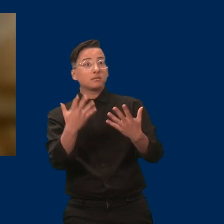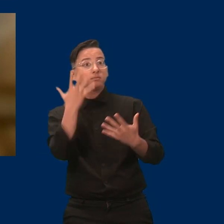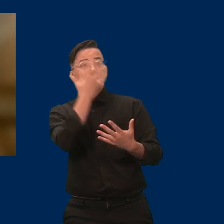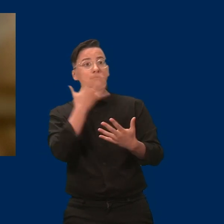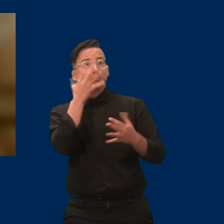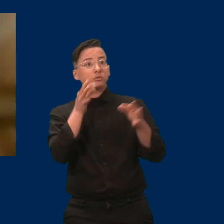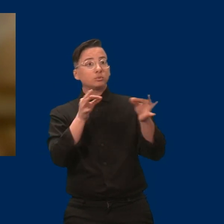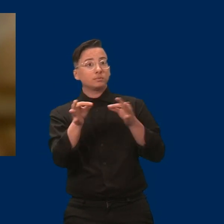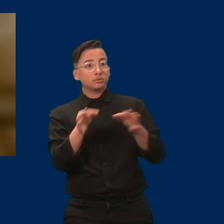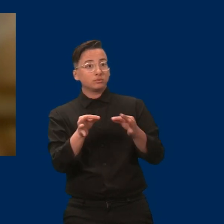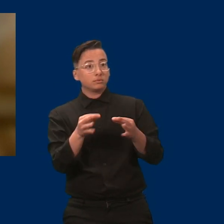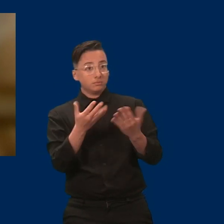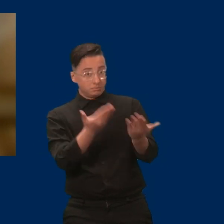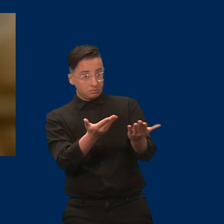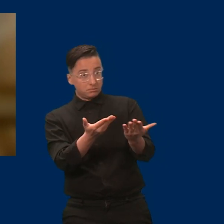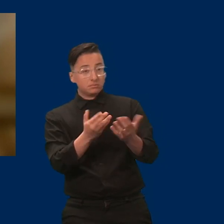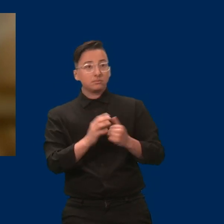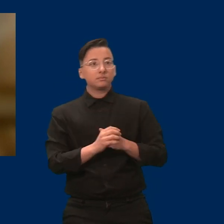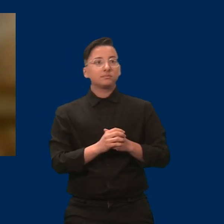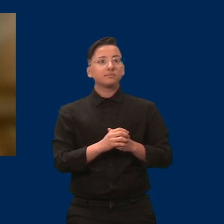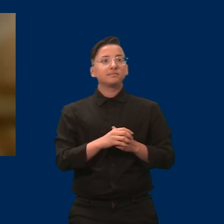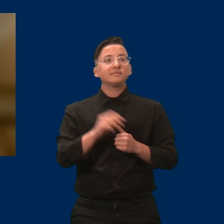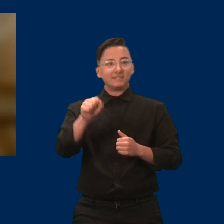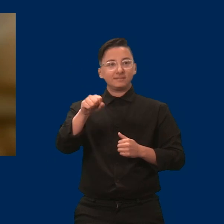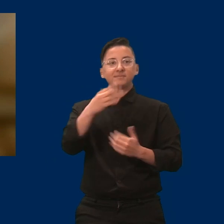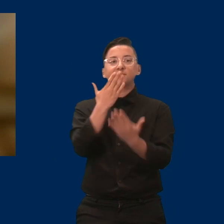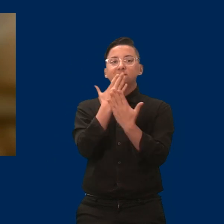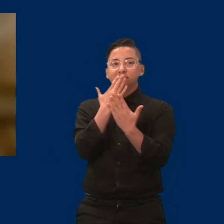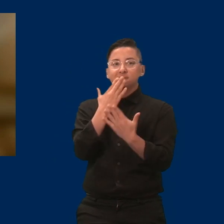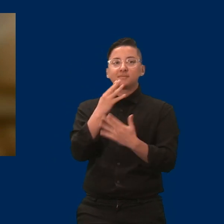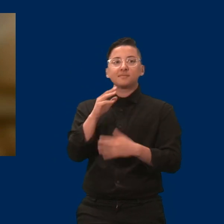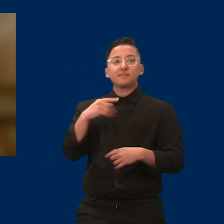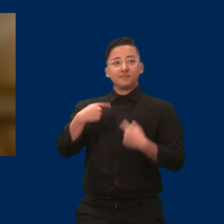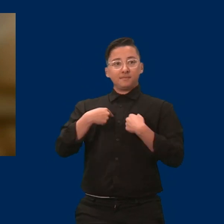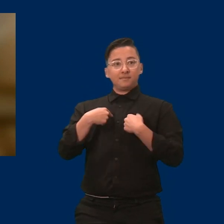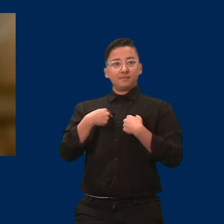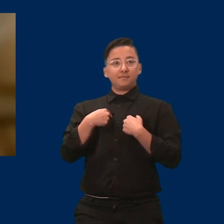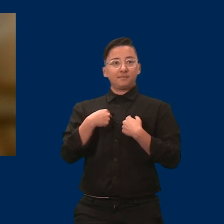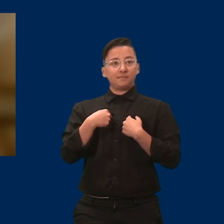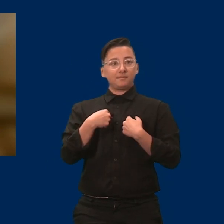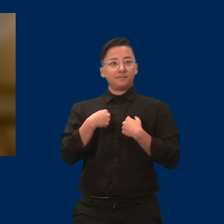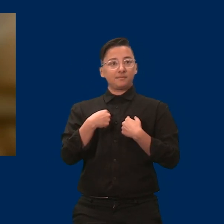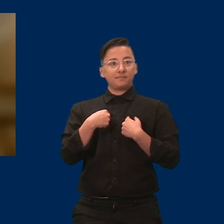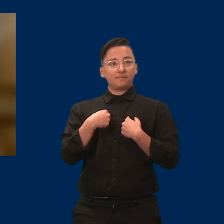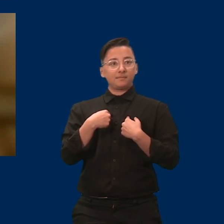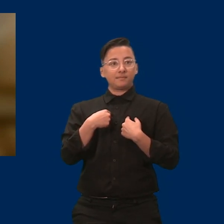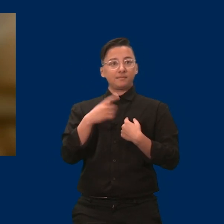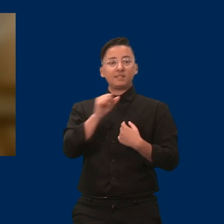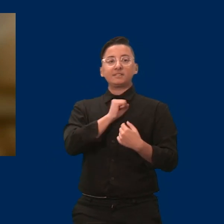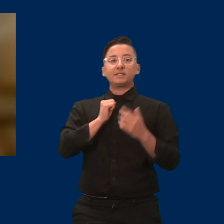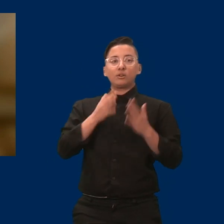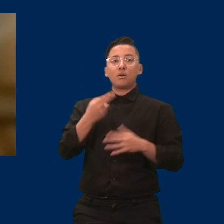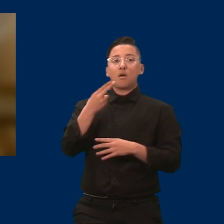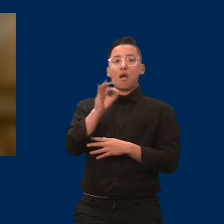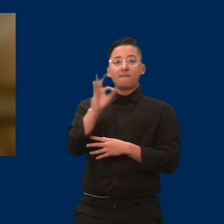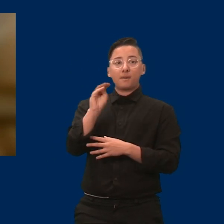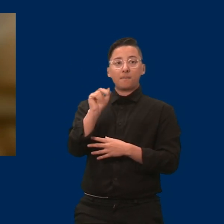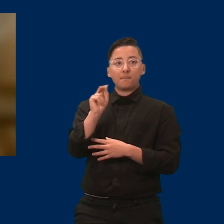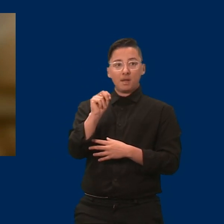(Mary) Yes. Thank you, Tammy. Senator Hoffman, we want to welcome you to our conversation. And we thank you for your ongoing support for